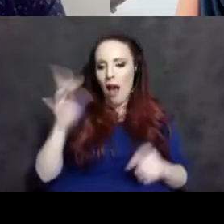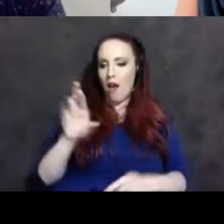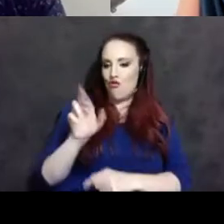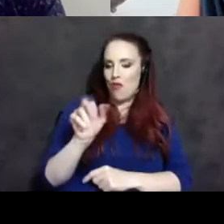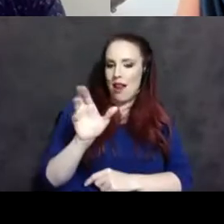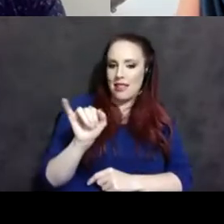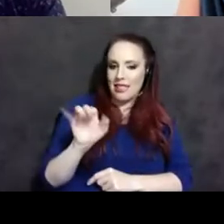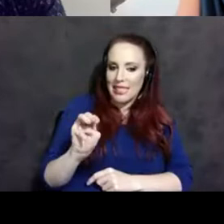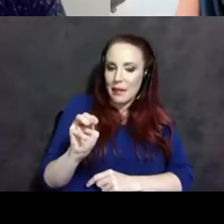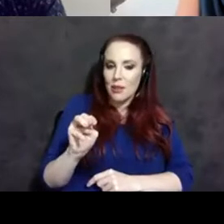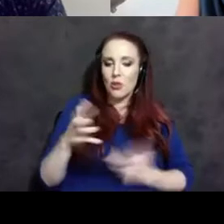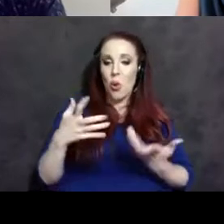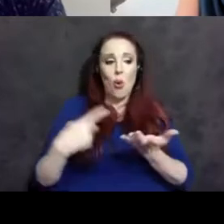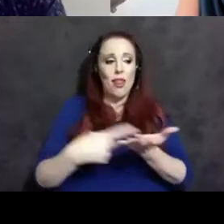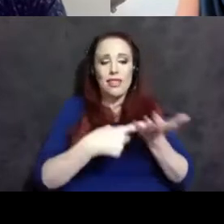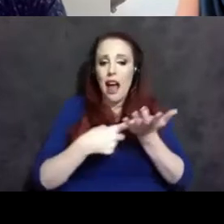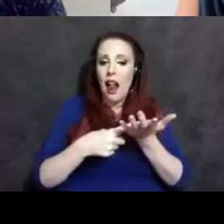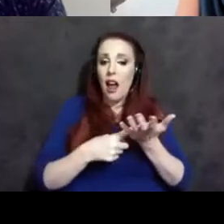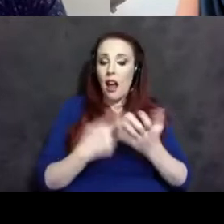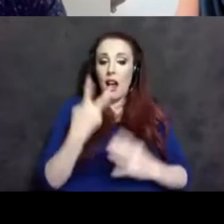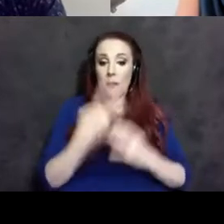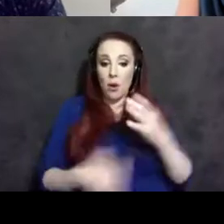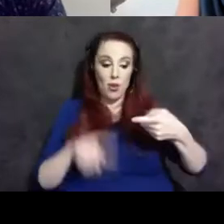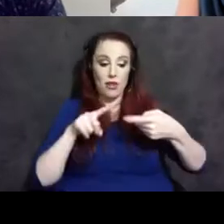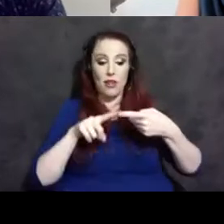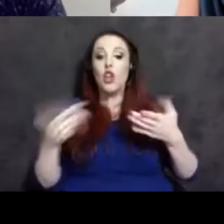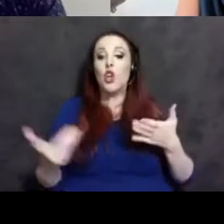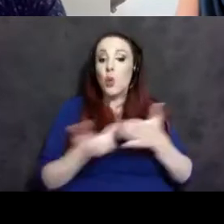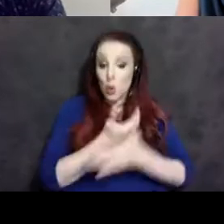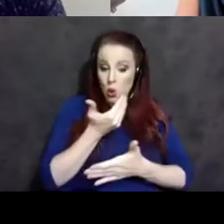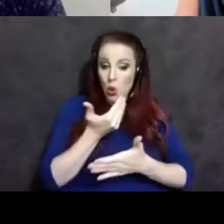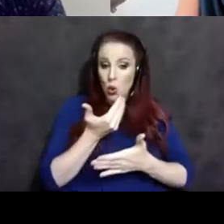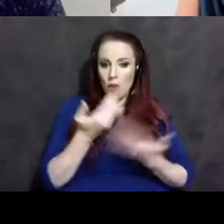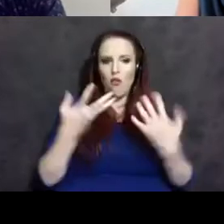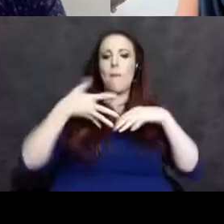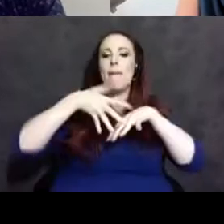It's like, the dialog is both, this is new in terms of mainstream narrative, this is